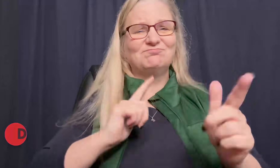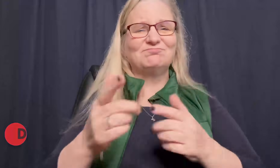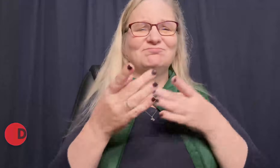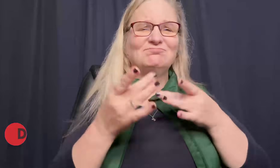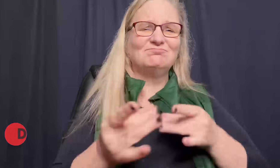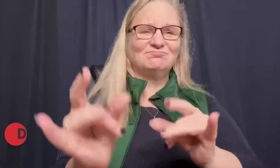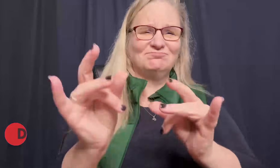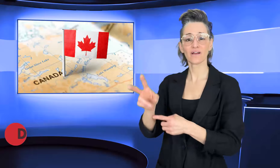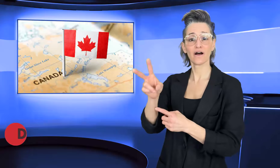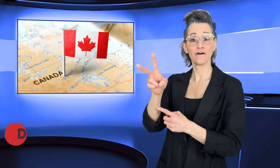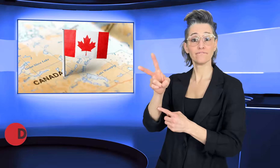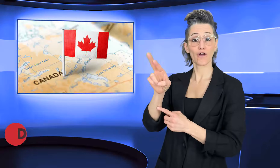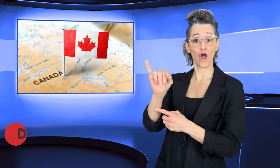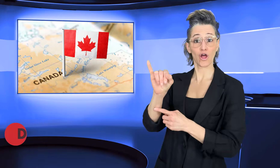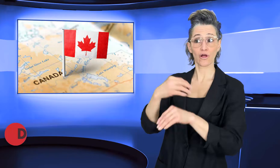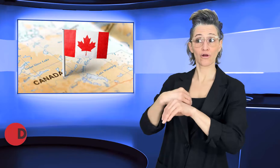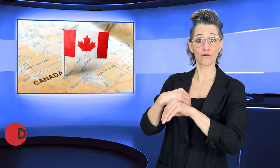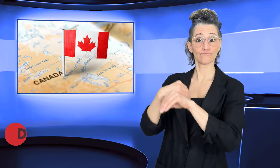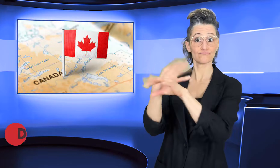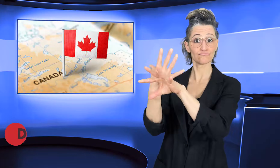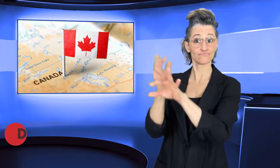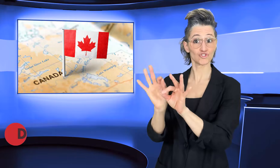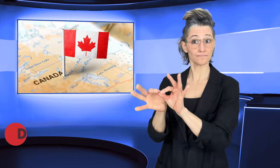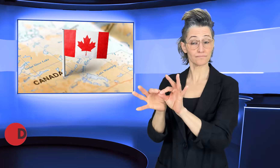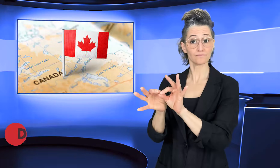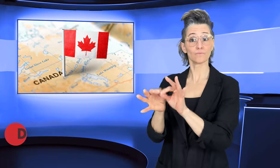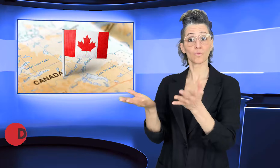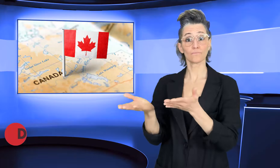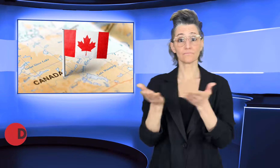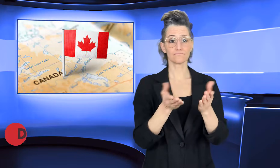was smooth. Why did ICBC choose Video Remote Interpreting (VRI)